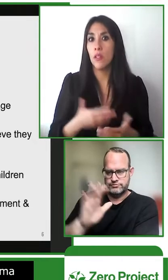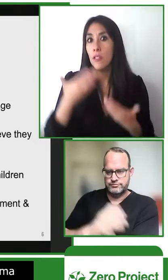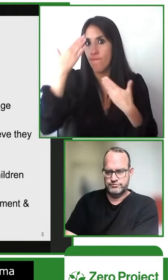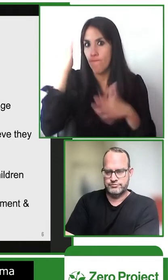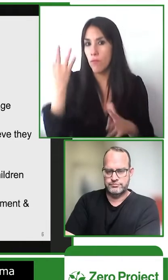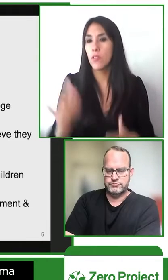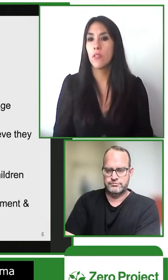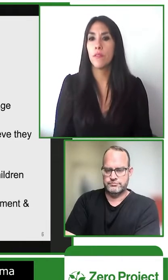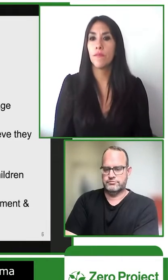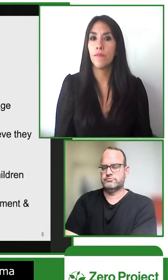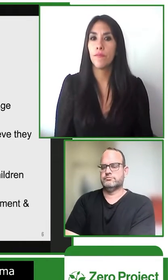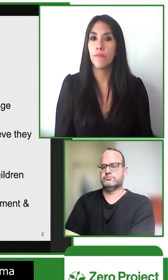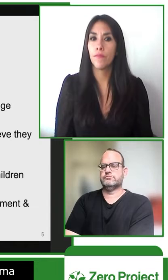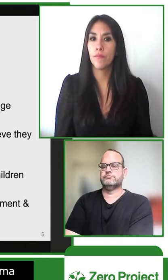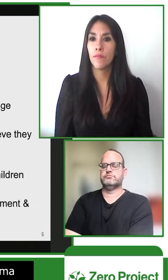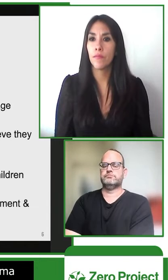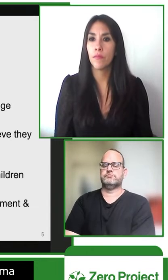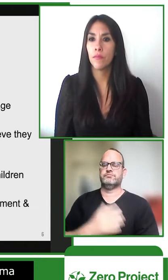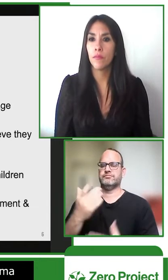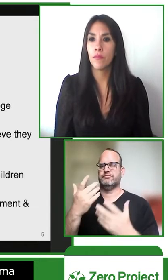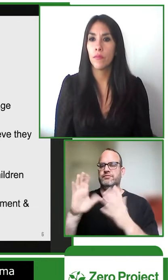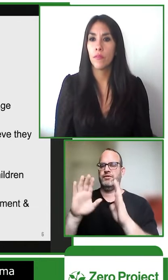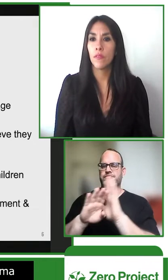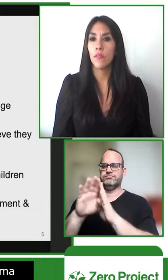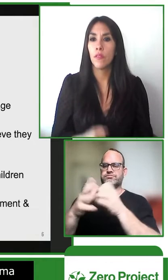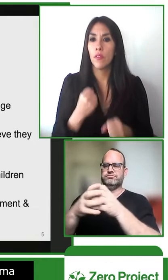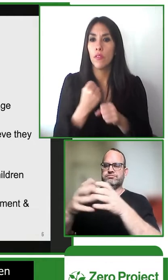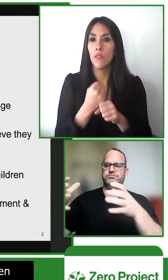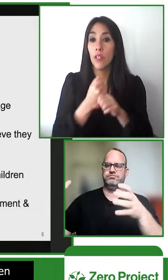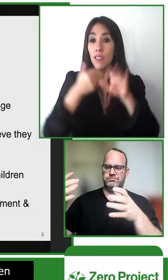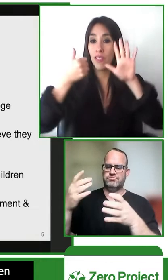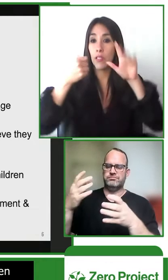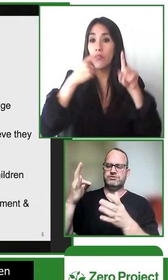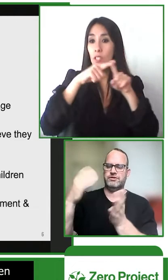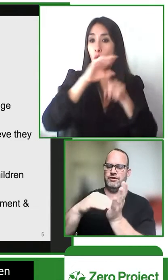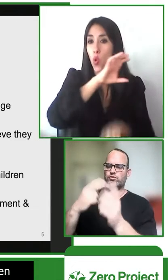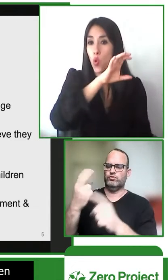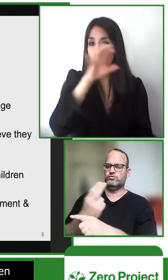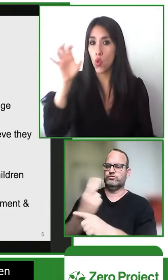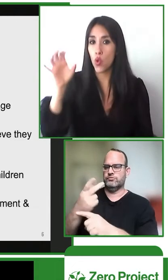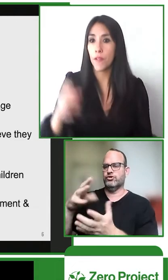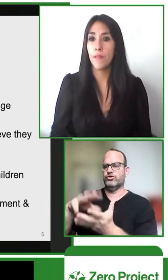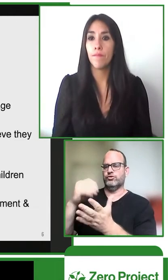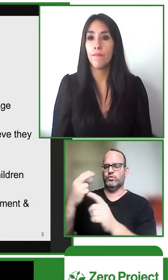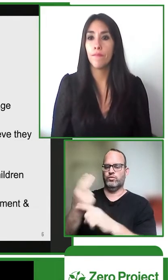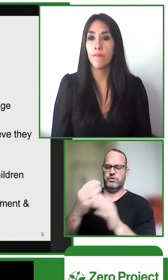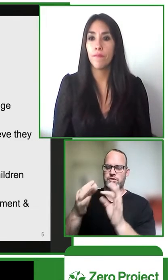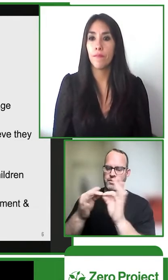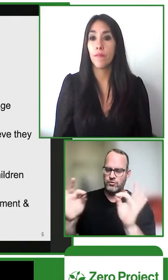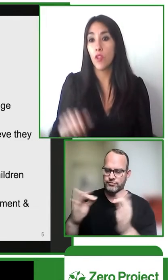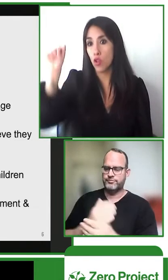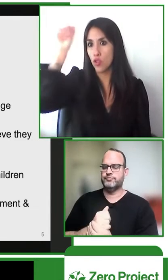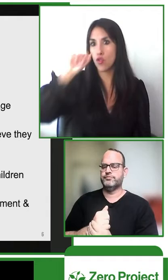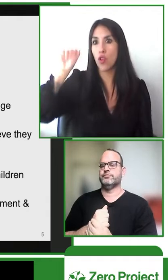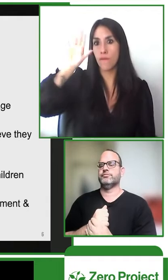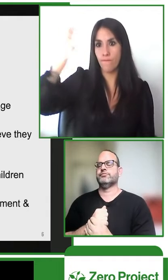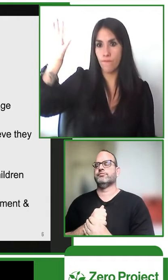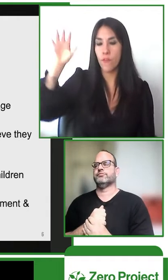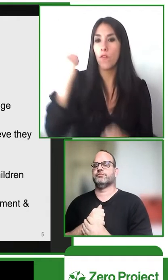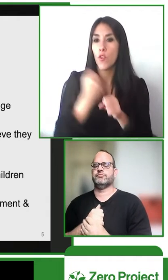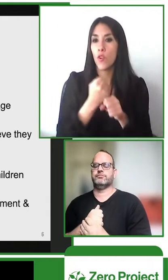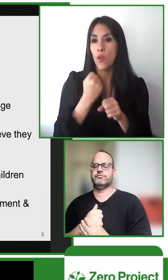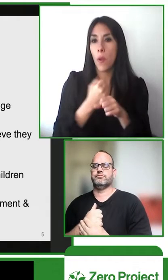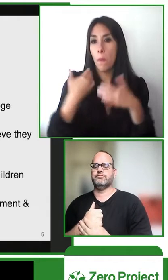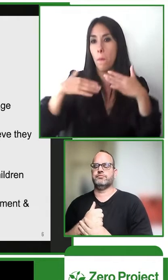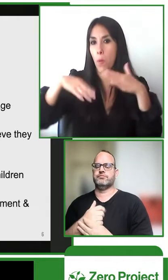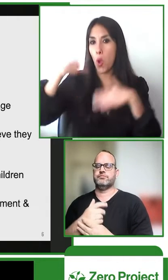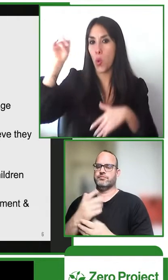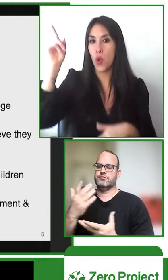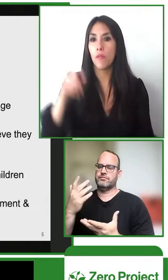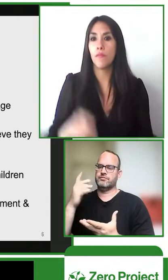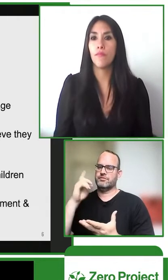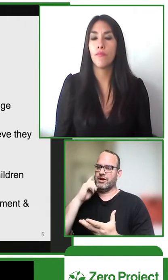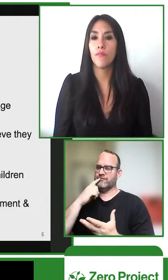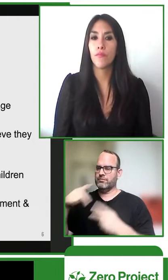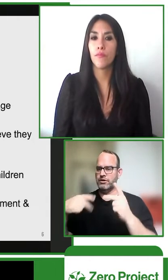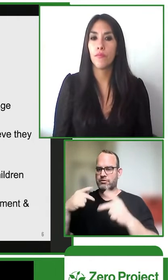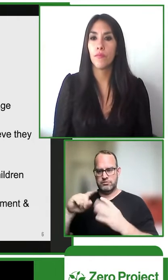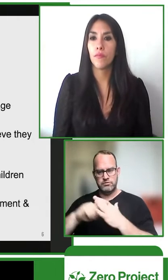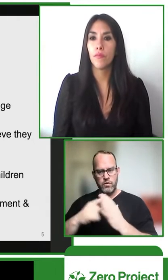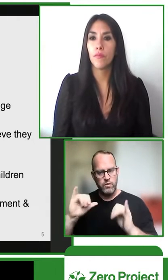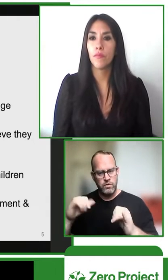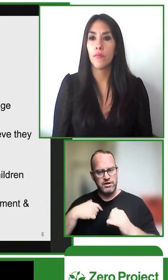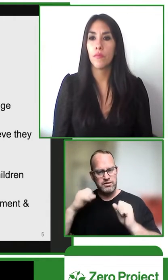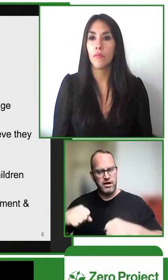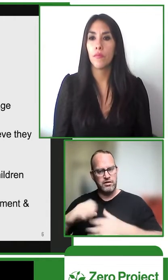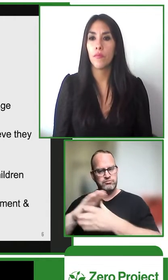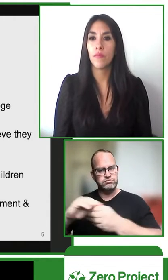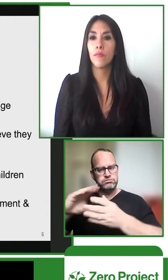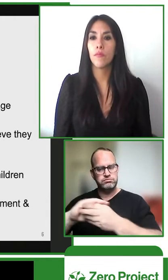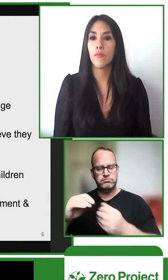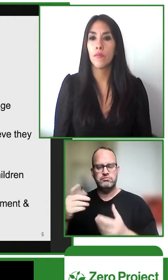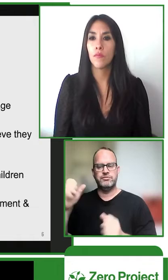we've developed a large pool of over 7 000 users for our platform and now deaf